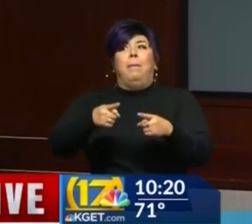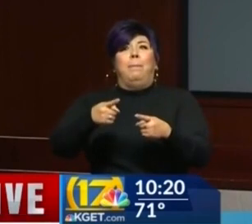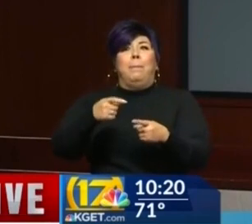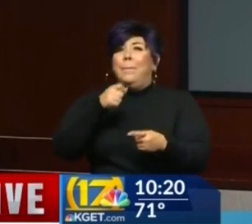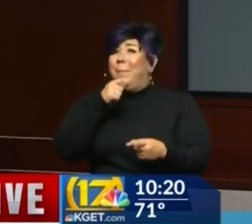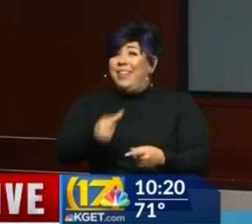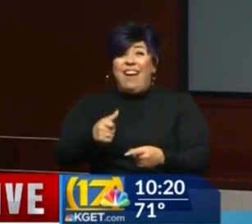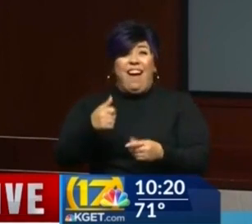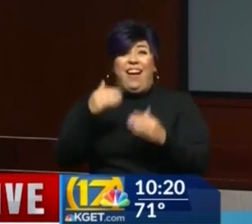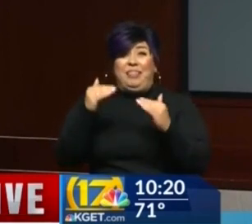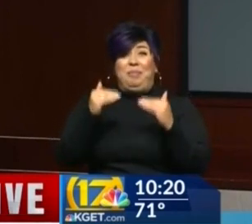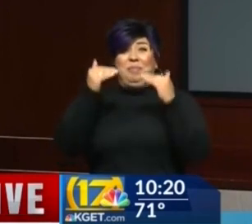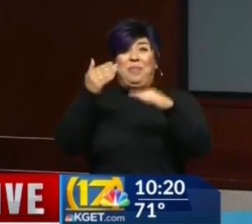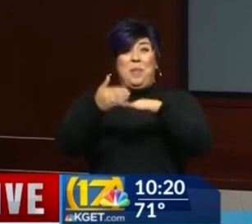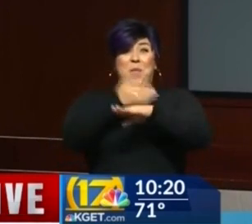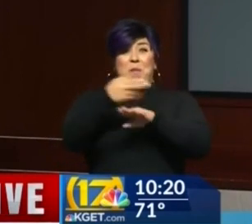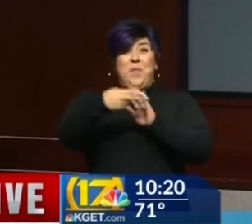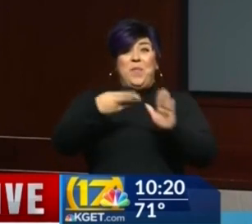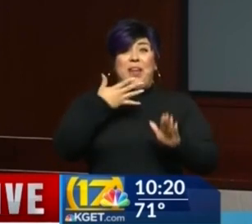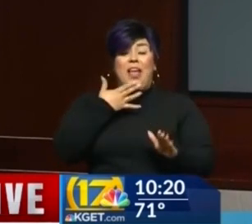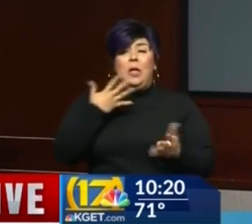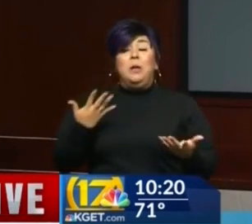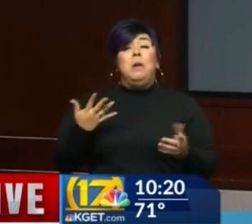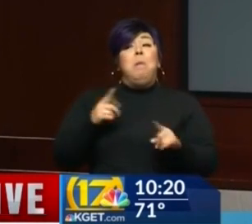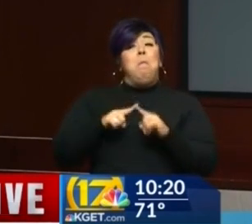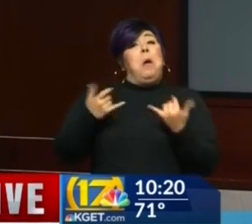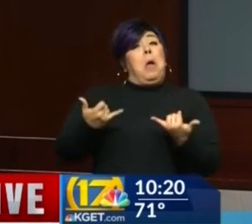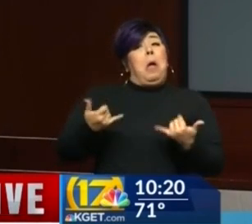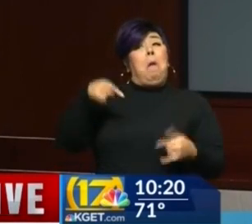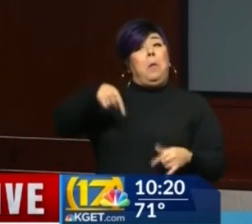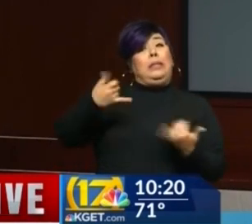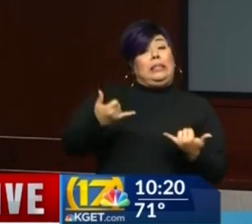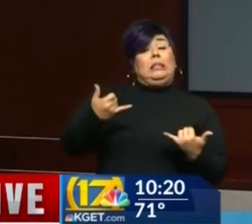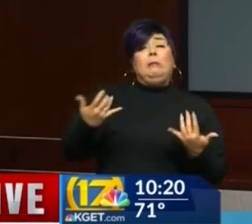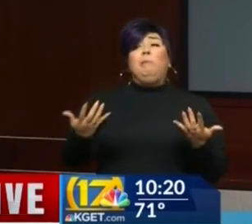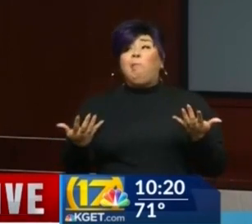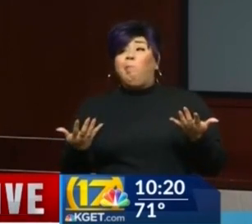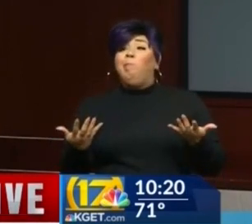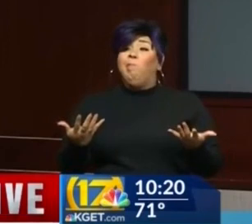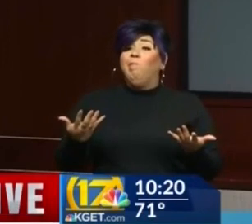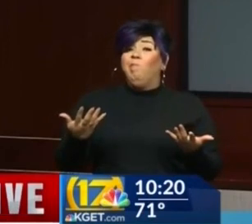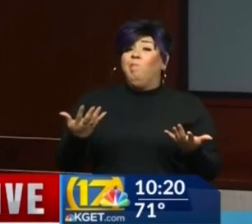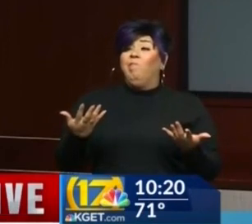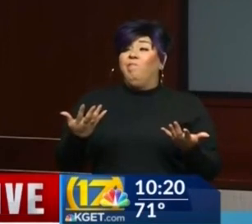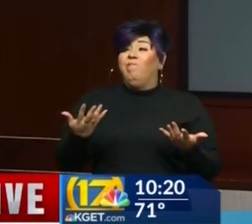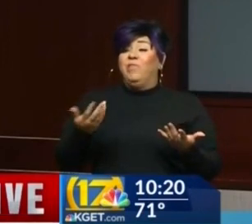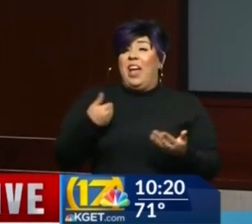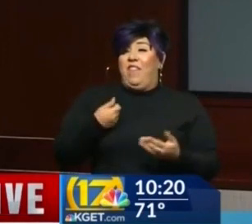TEAR CORRECT TIER. CERAMIC SOMETHING HAPPENS WHEN WE DON'T MEET THE CRITERIA TO